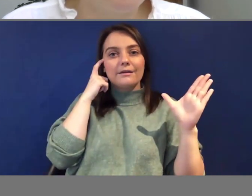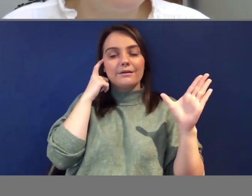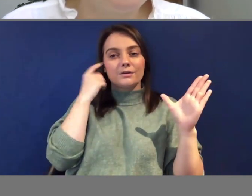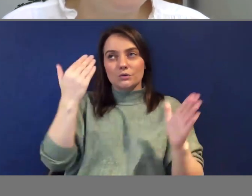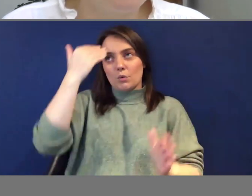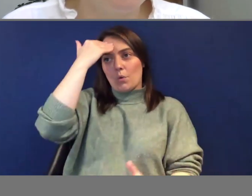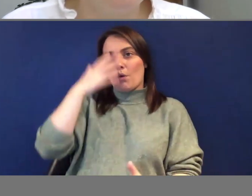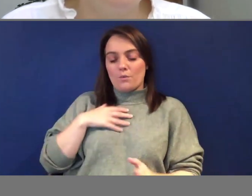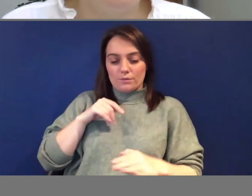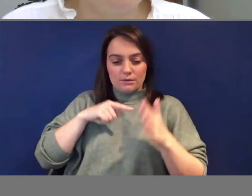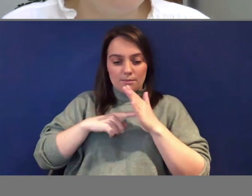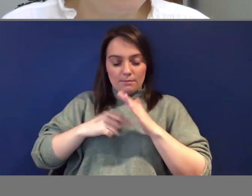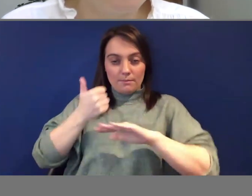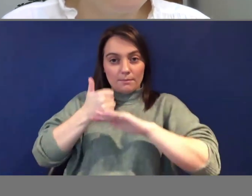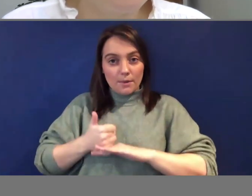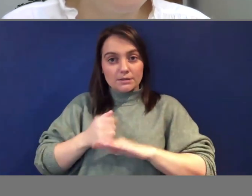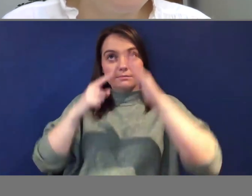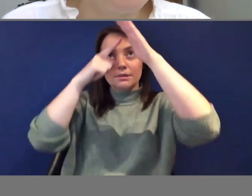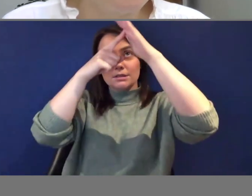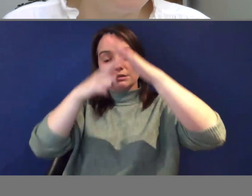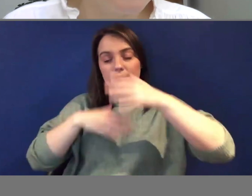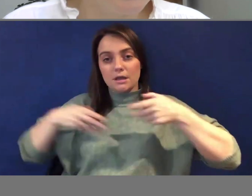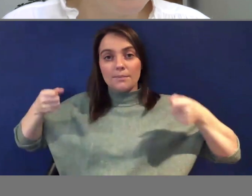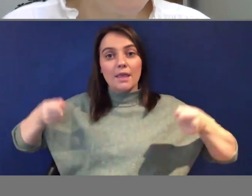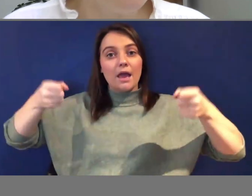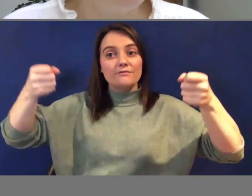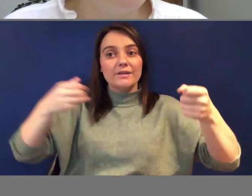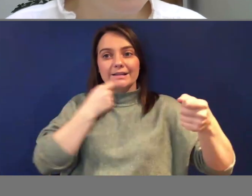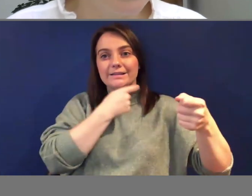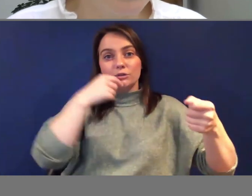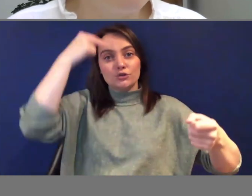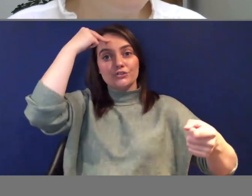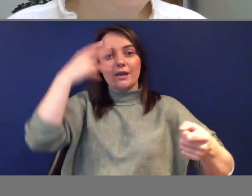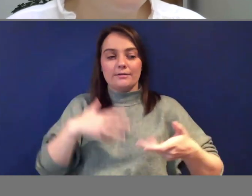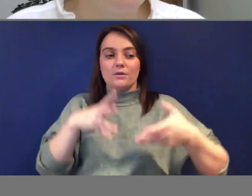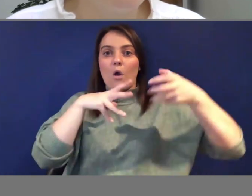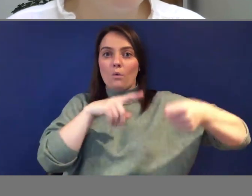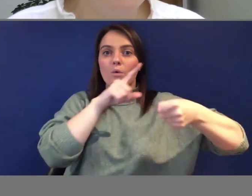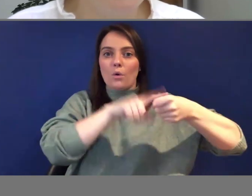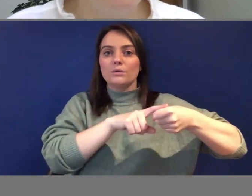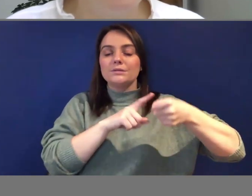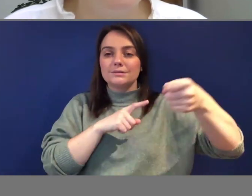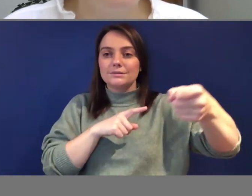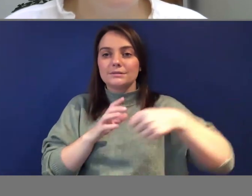bottom of the stairs are the handrail is easy to understand stand perceptible information